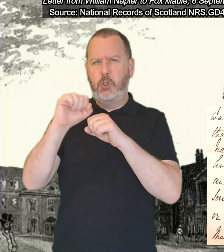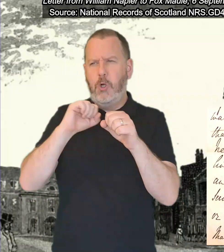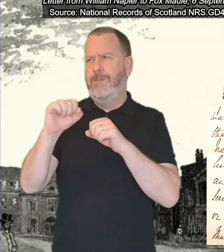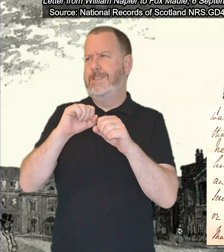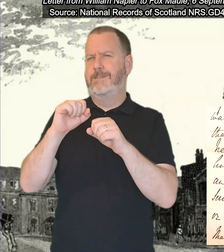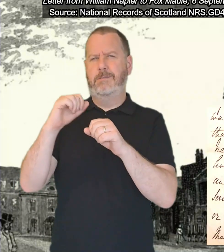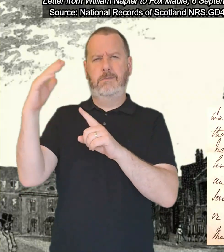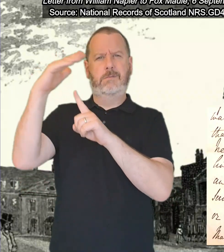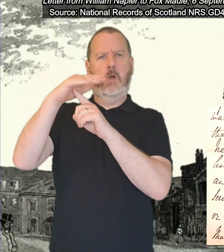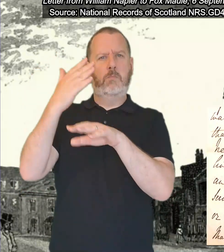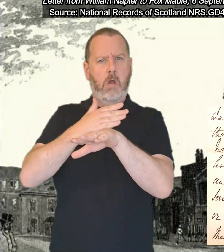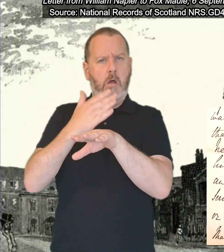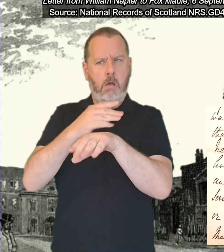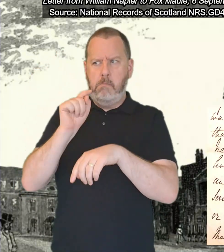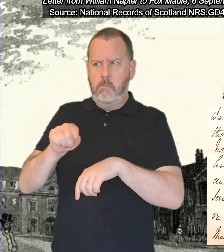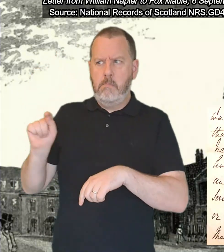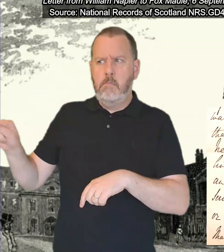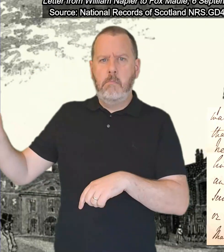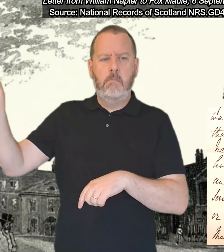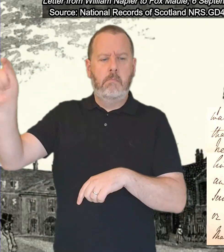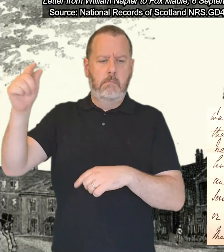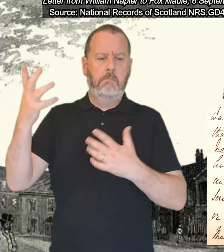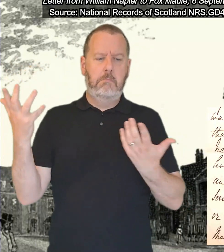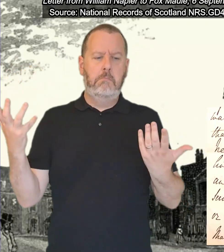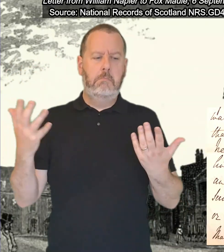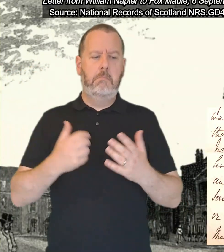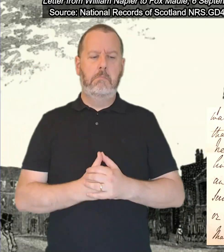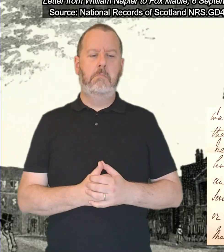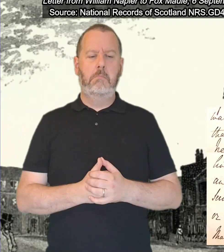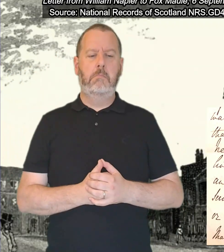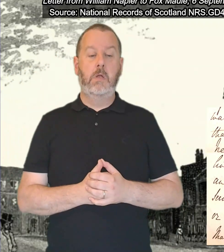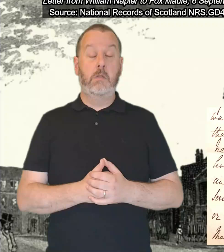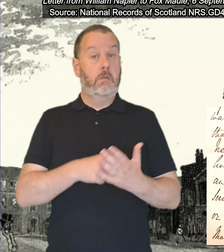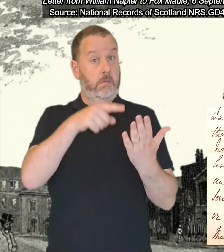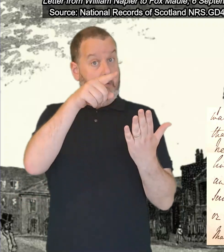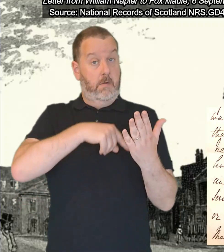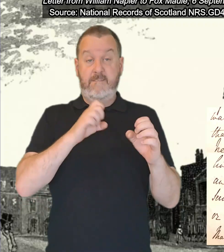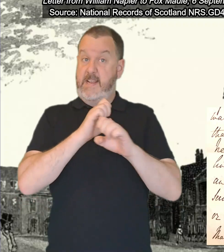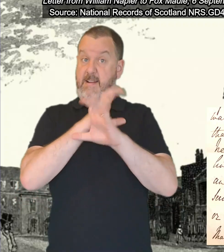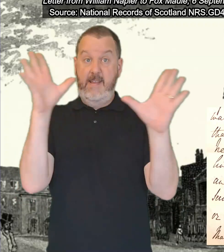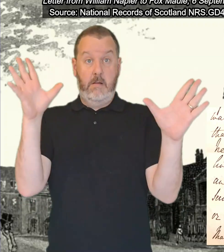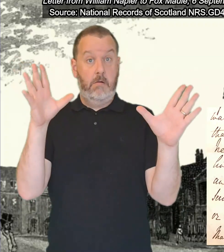at that time were working as civil servants across Britain.